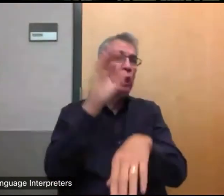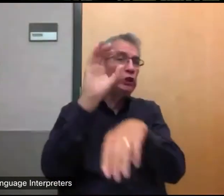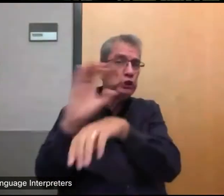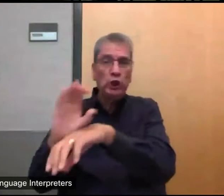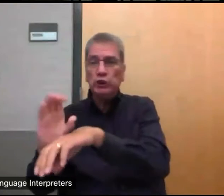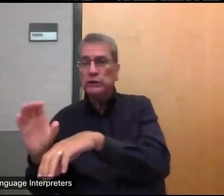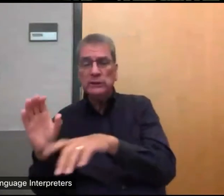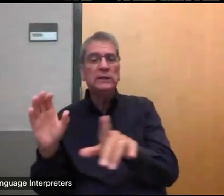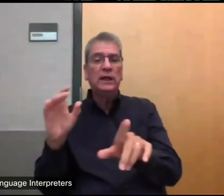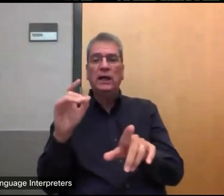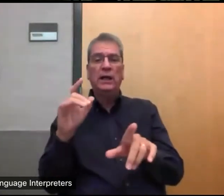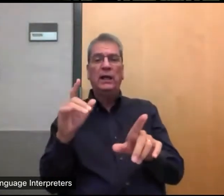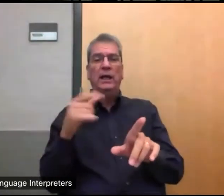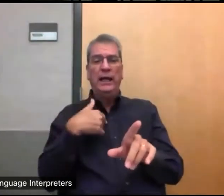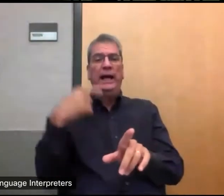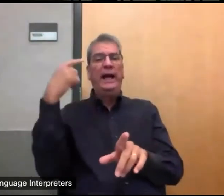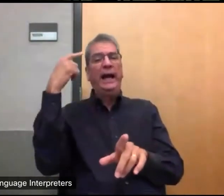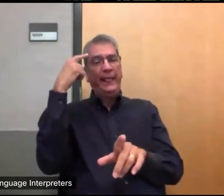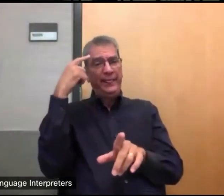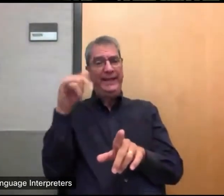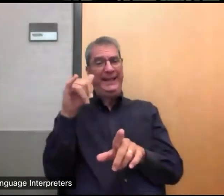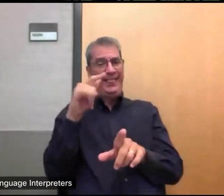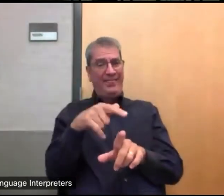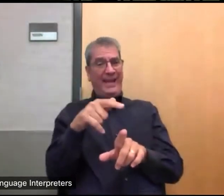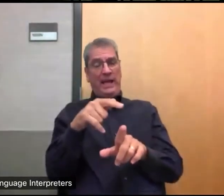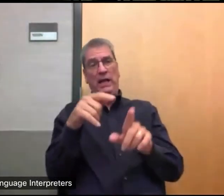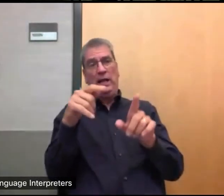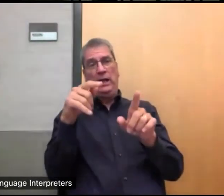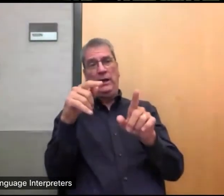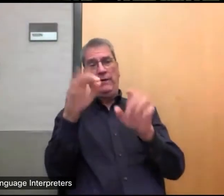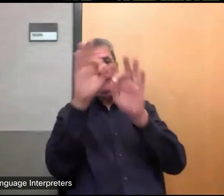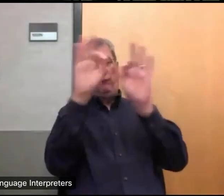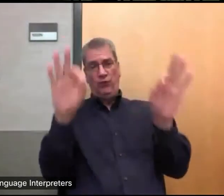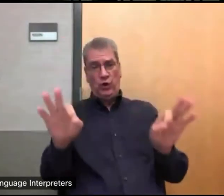And I think that that was that that framing of when will this be over, which was an entirely